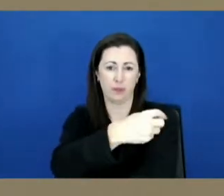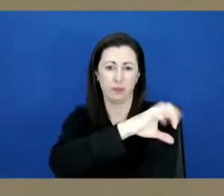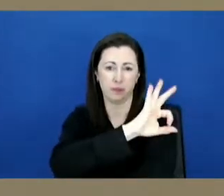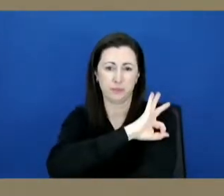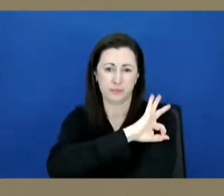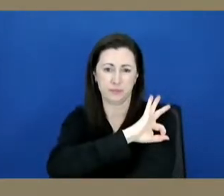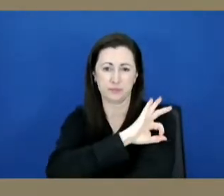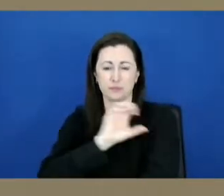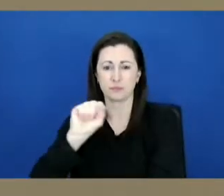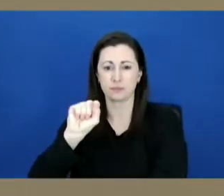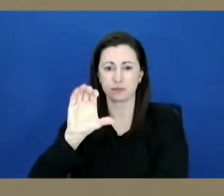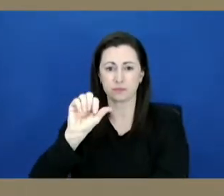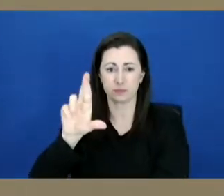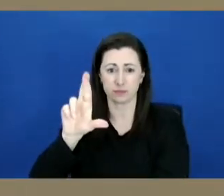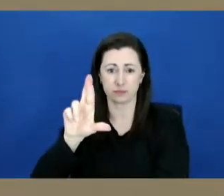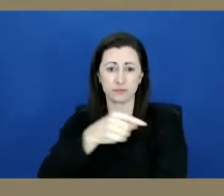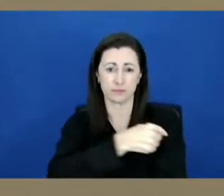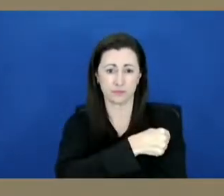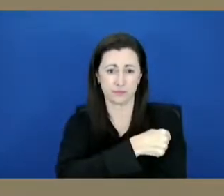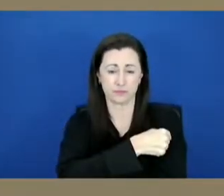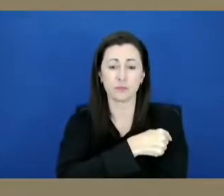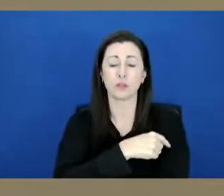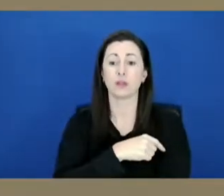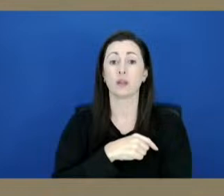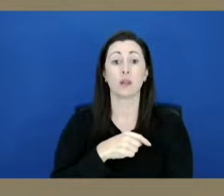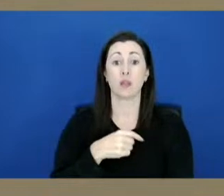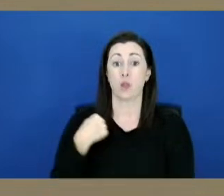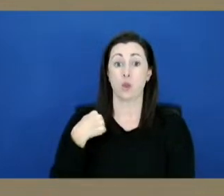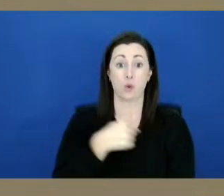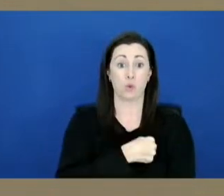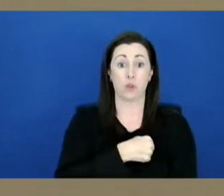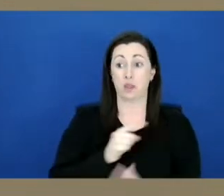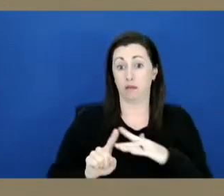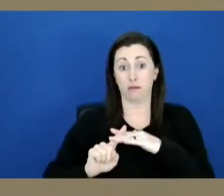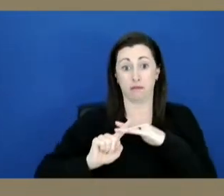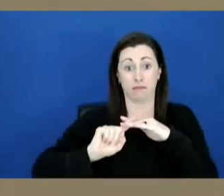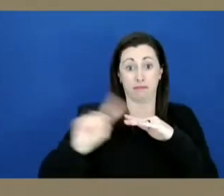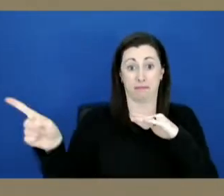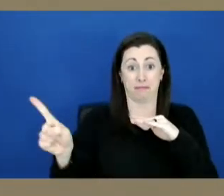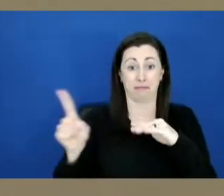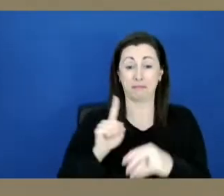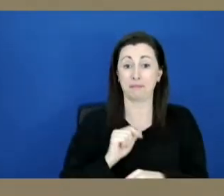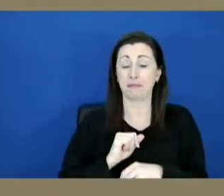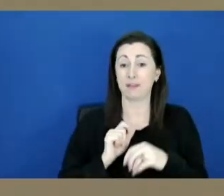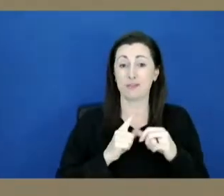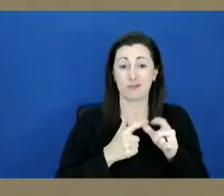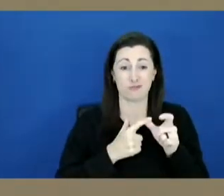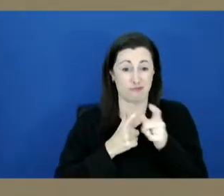YOUR ARM? AND IT LEAVES A SCAR FOR THE